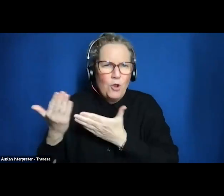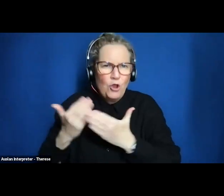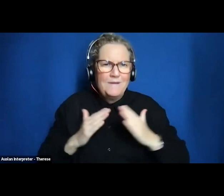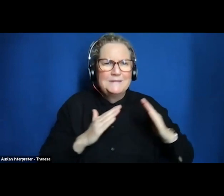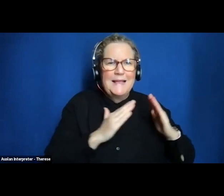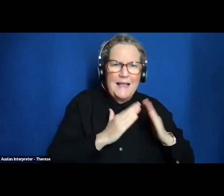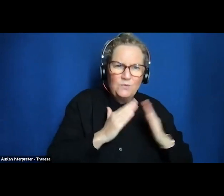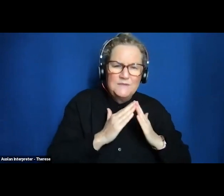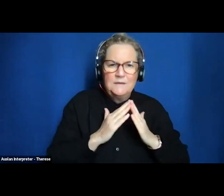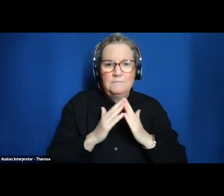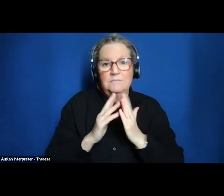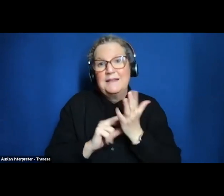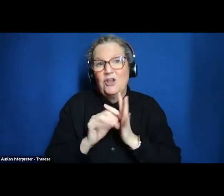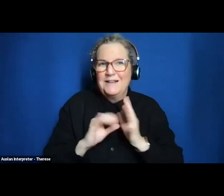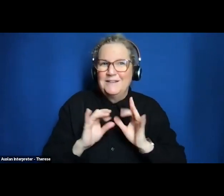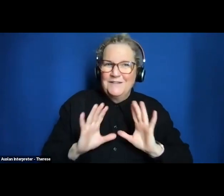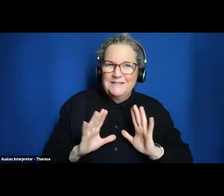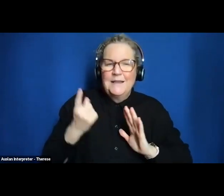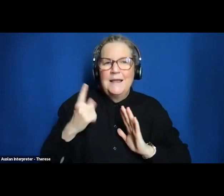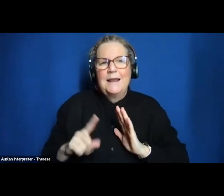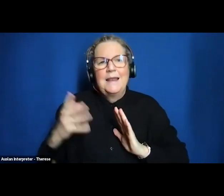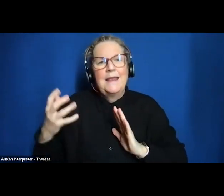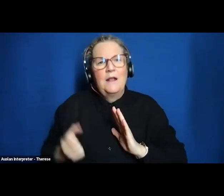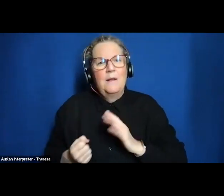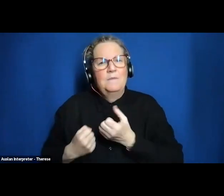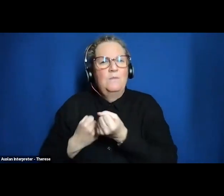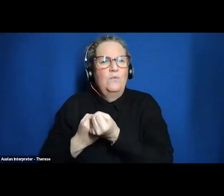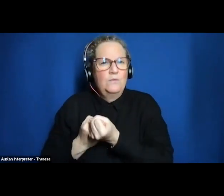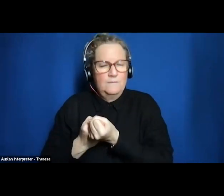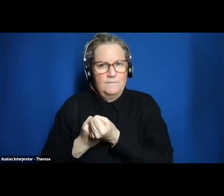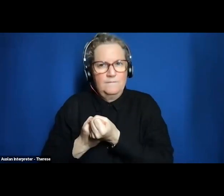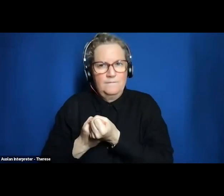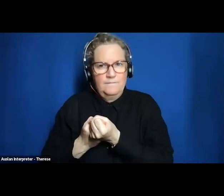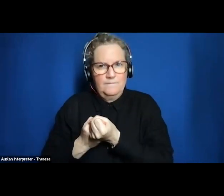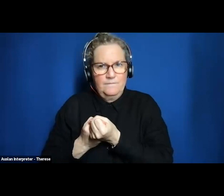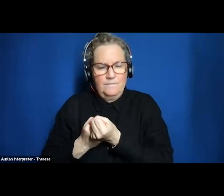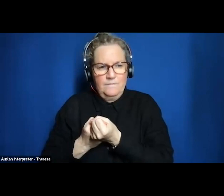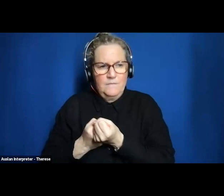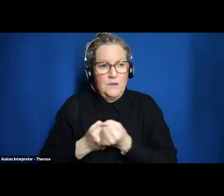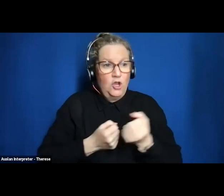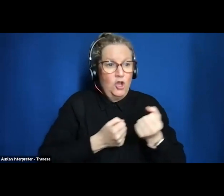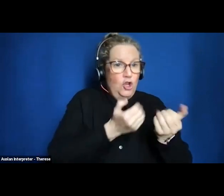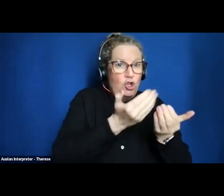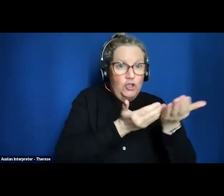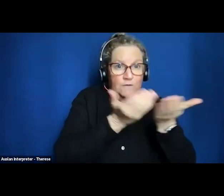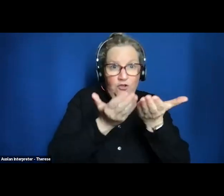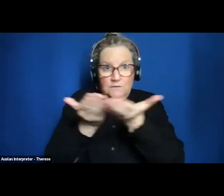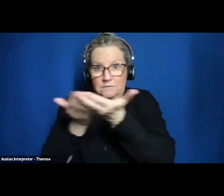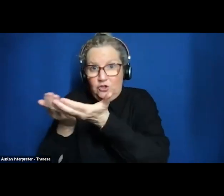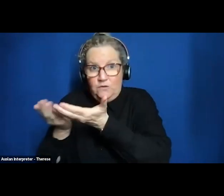Obviously the NDIS and income support. The information about all these services and support is really dispersed